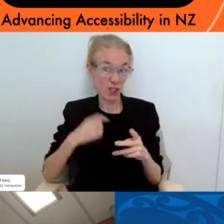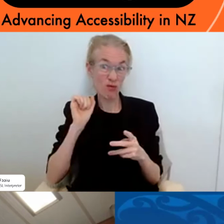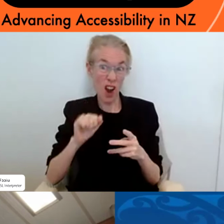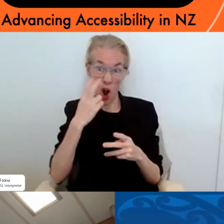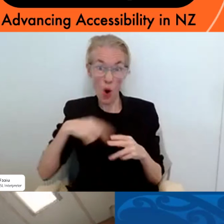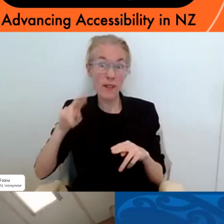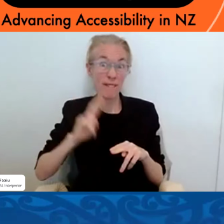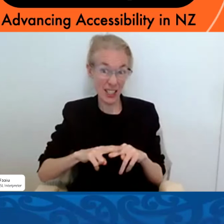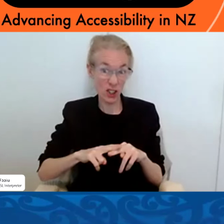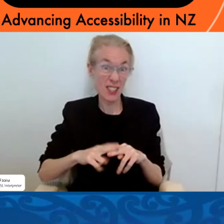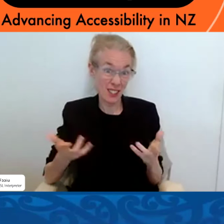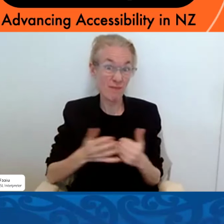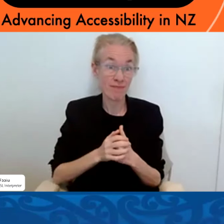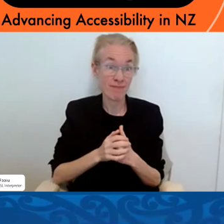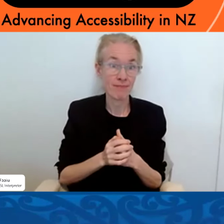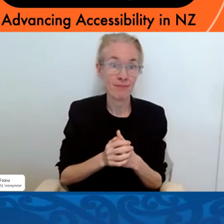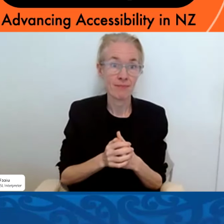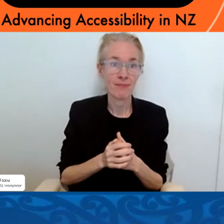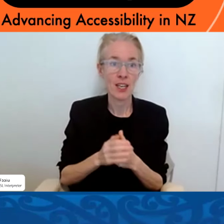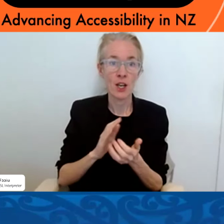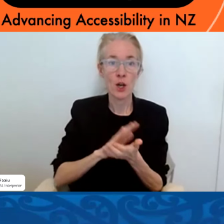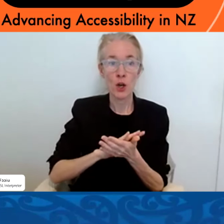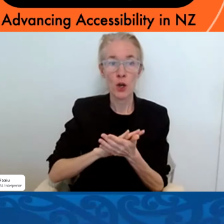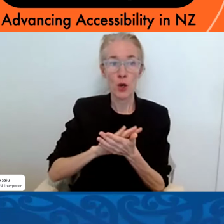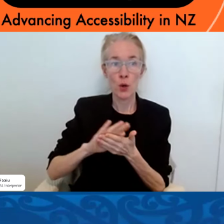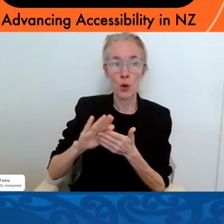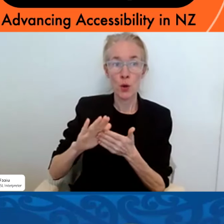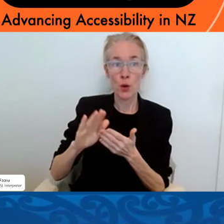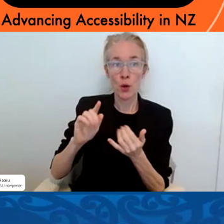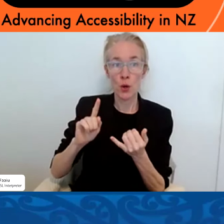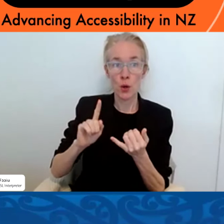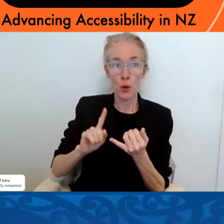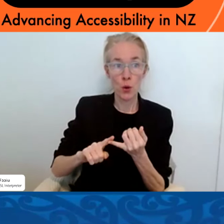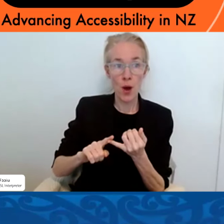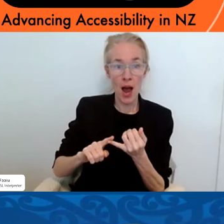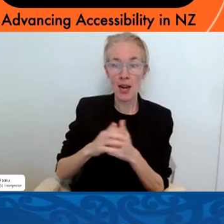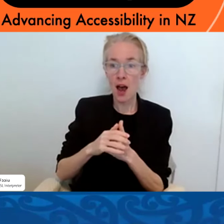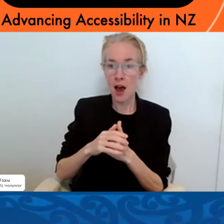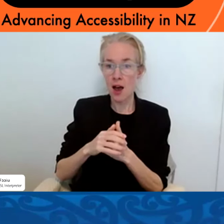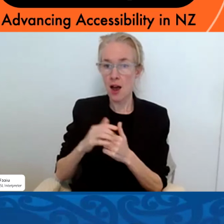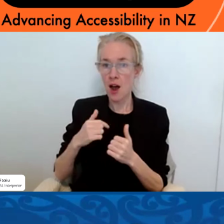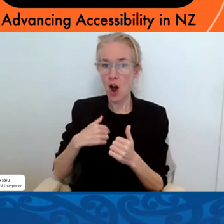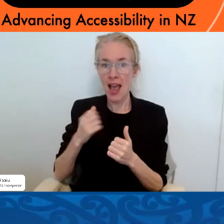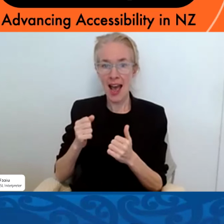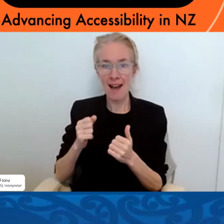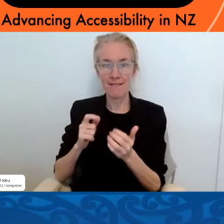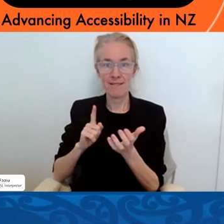better. Thank you. I've got Lenita then I'll go to you Thanh. "Hi